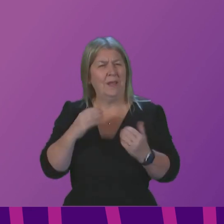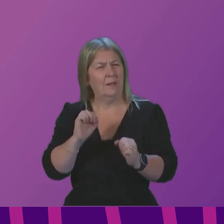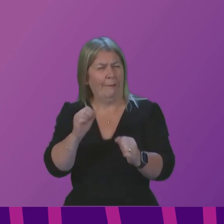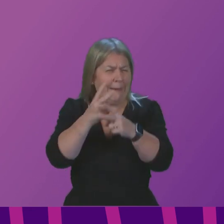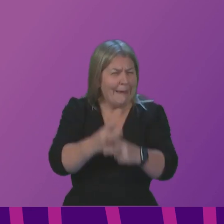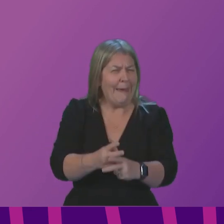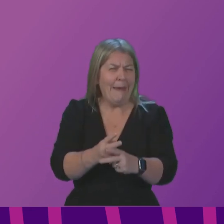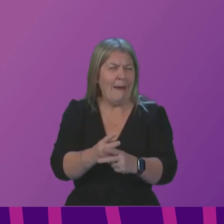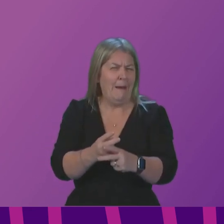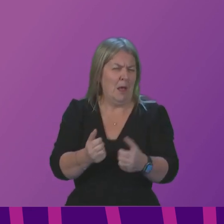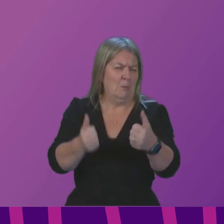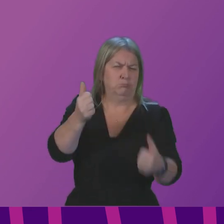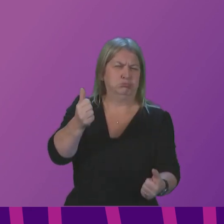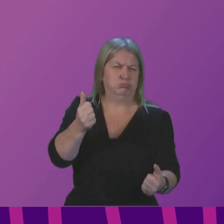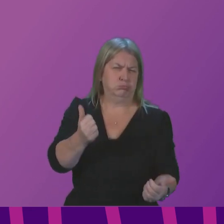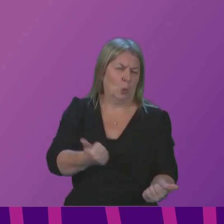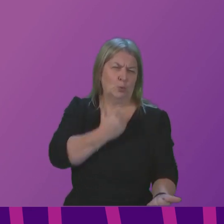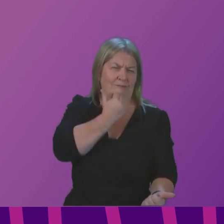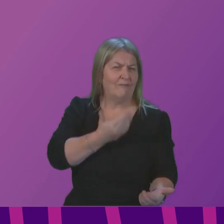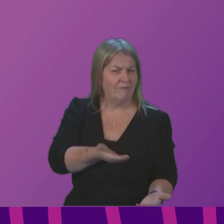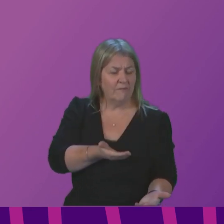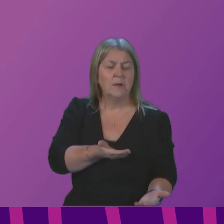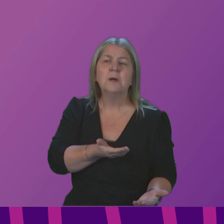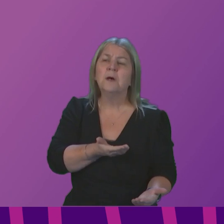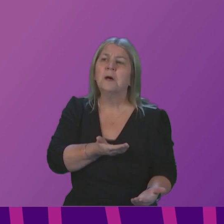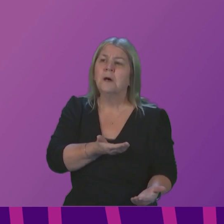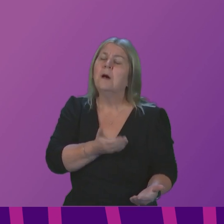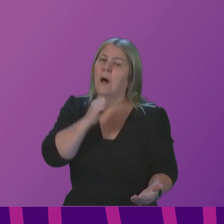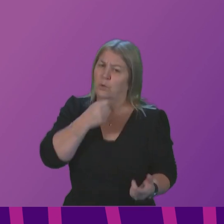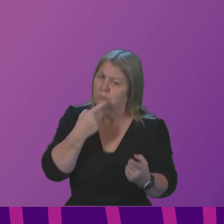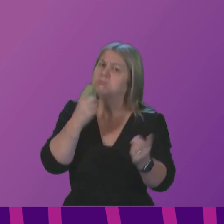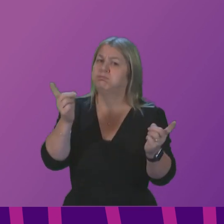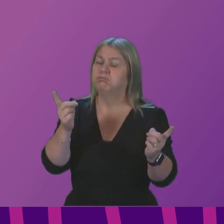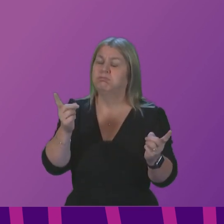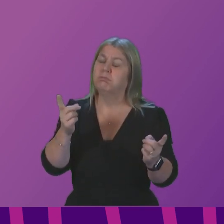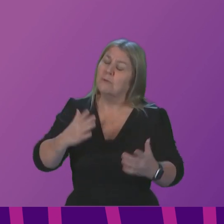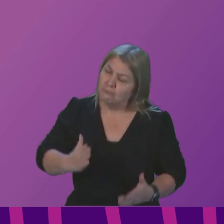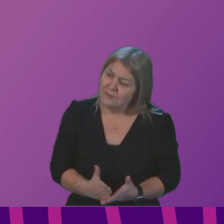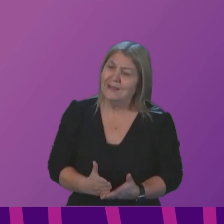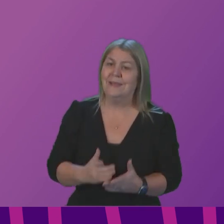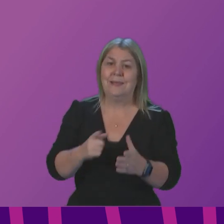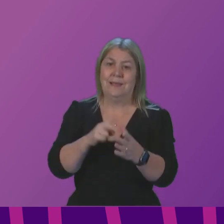speak out, as that is part of my duty. In this case, I have obviously also done that because I knew Andrew very well.